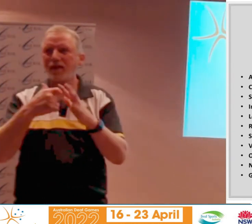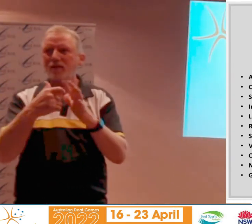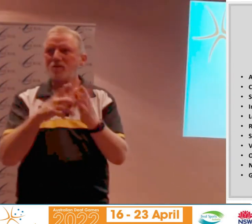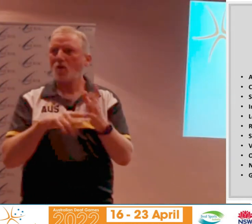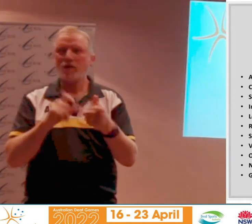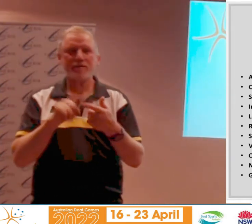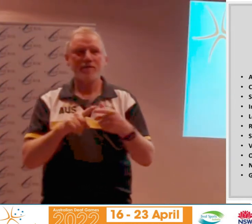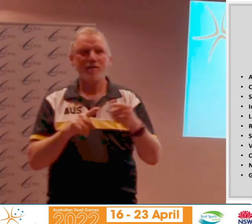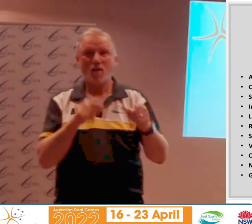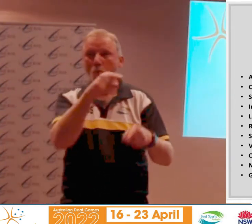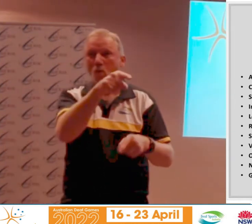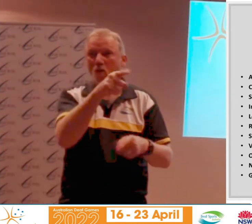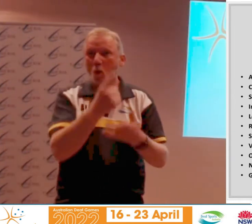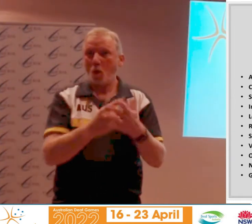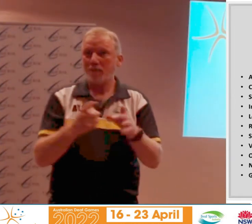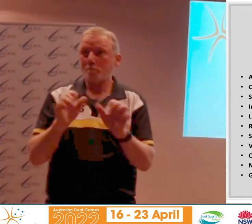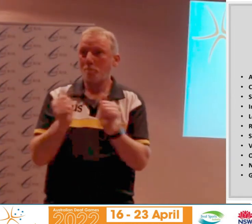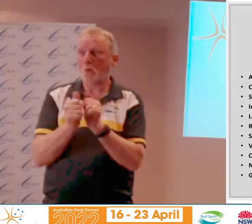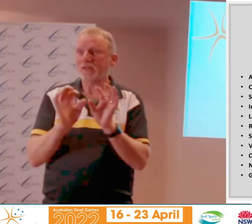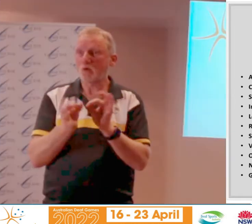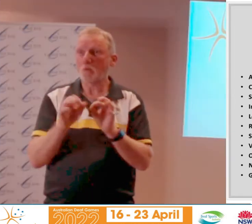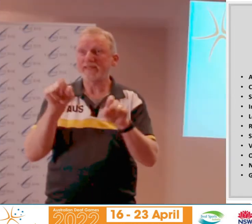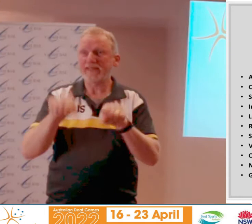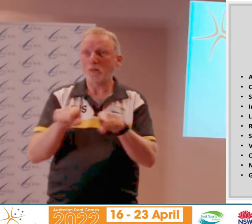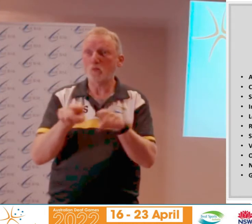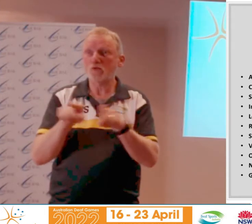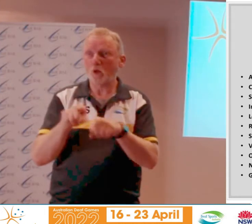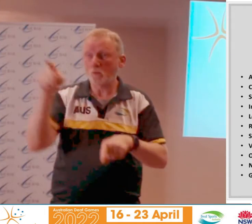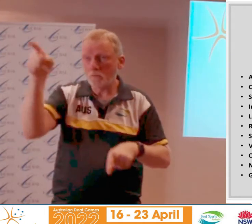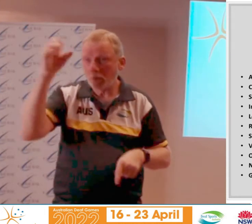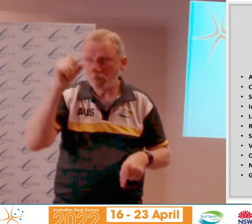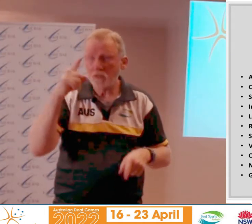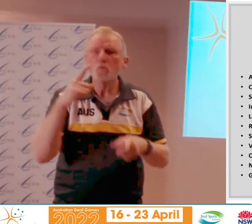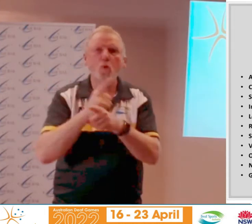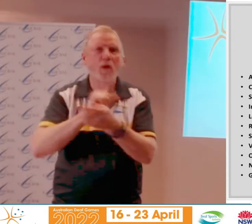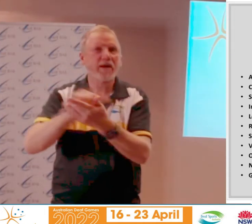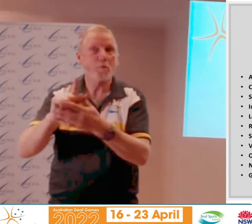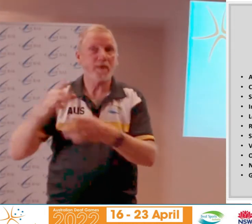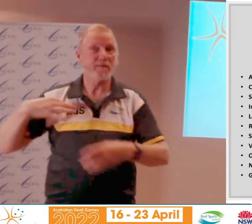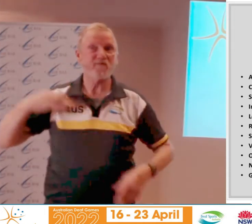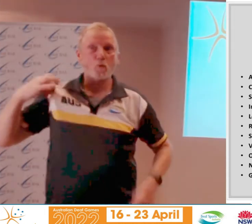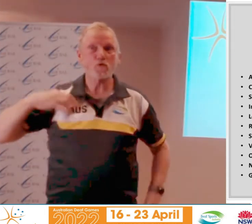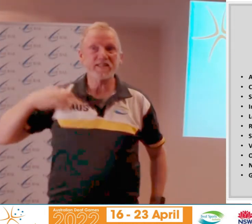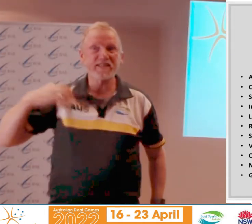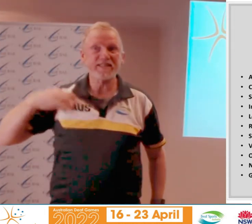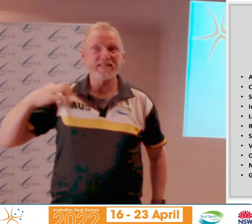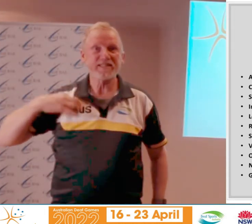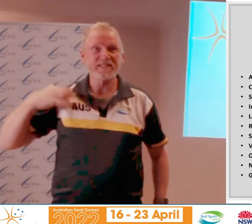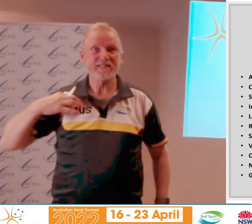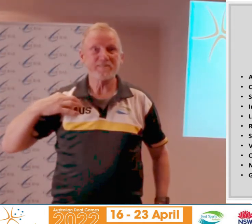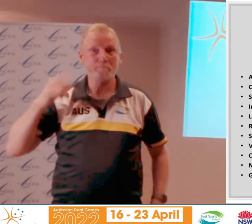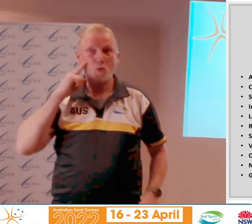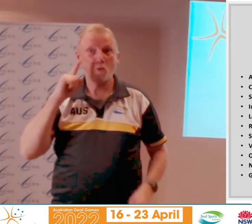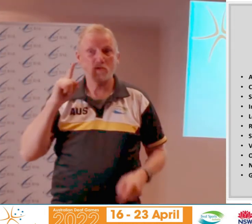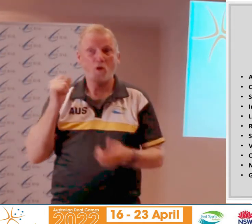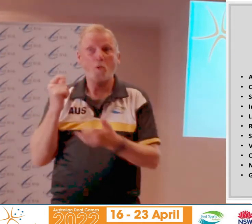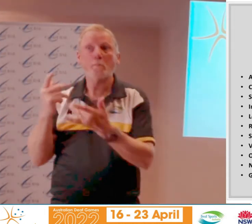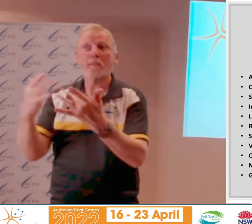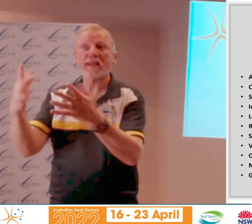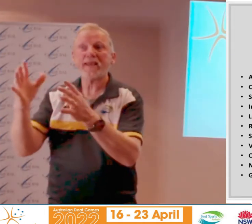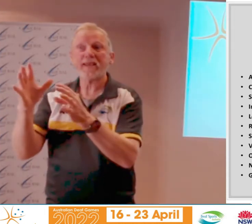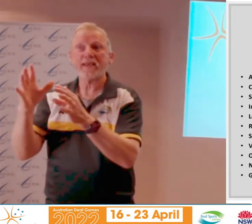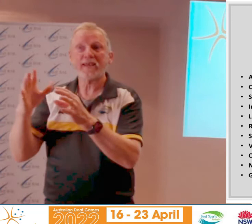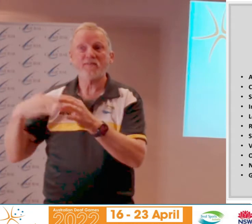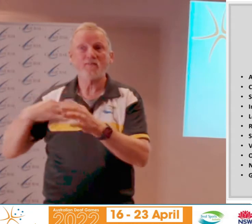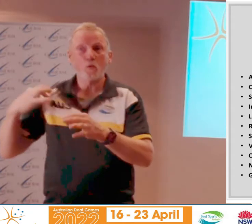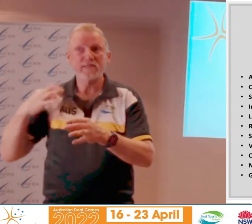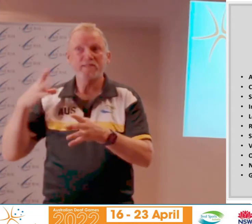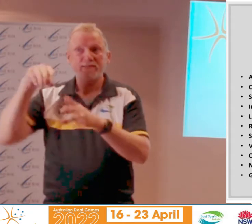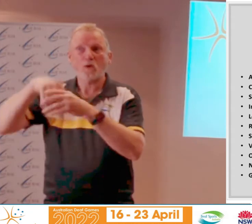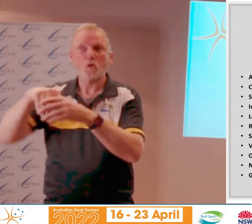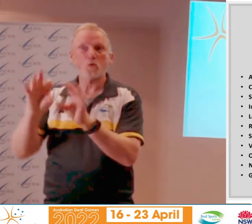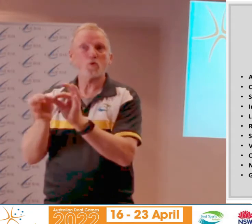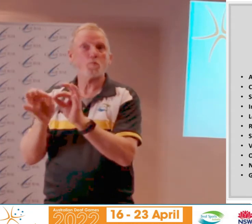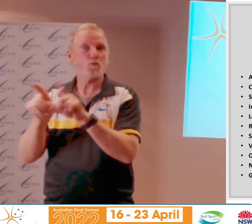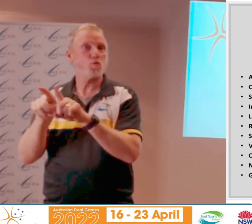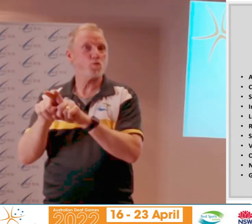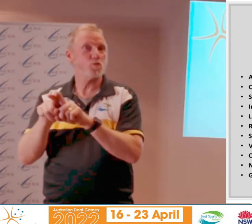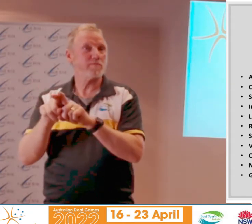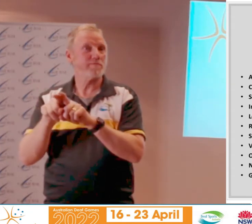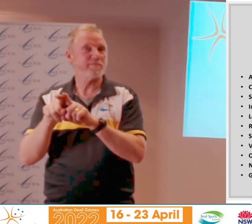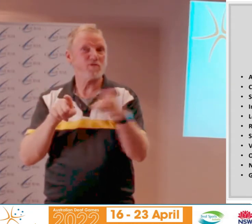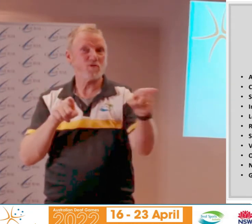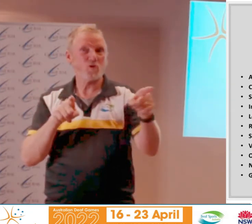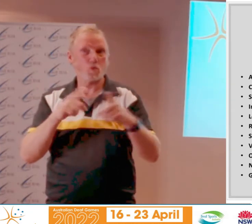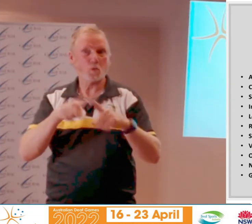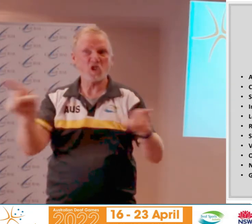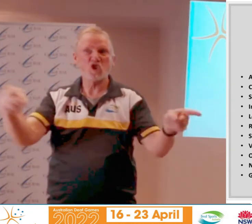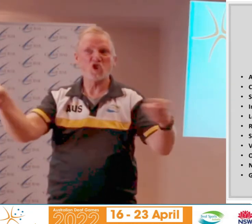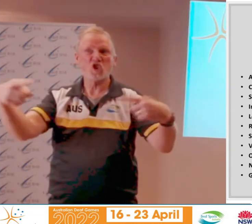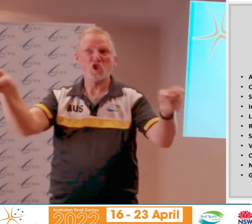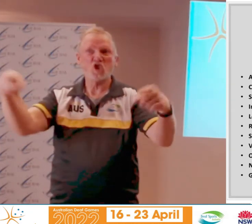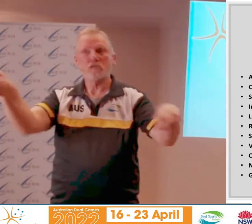Thank you Kylie. So Kylie you might remember she is organsing volunteers